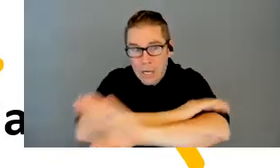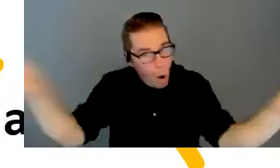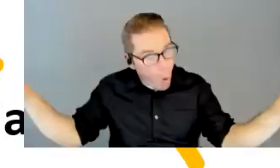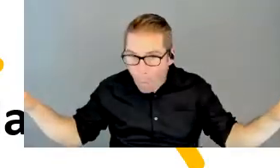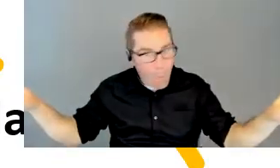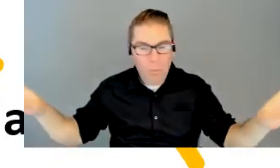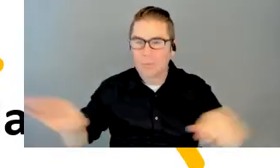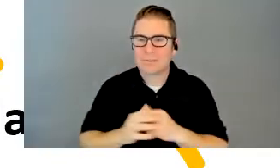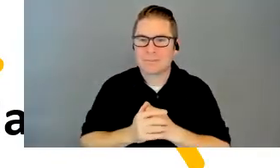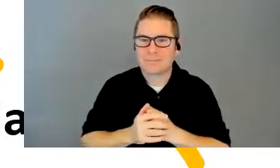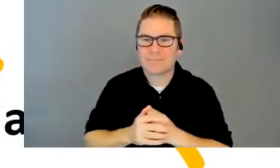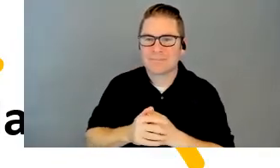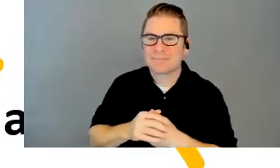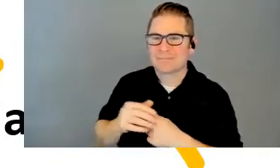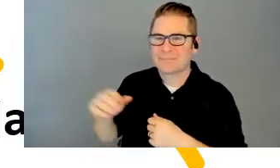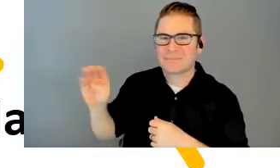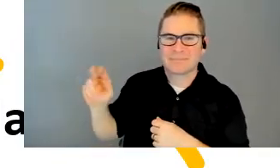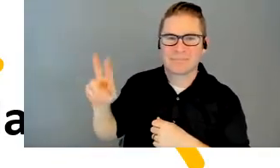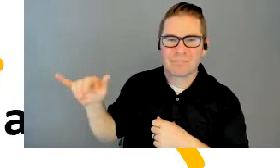Please do the mug and the whatever.